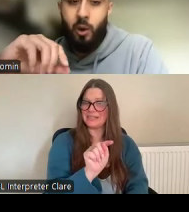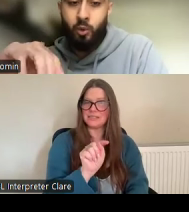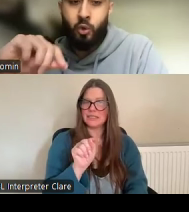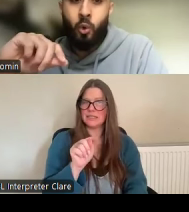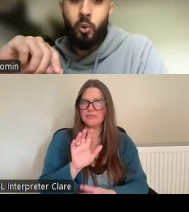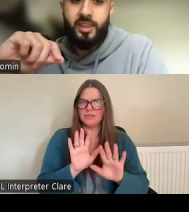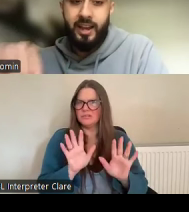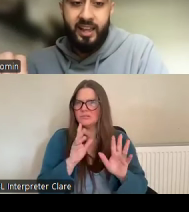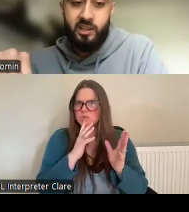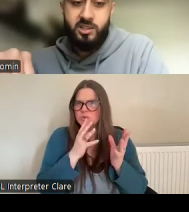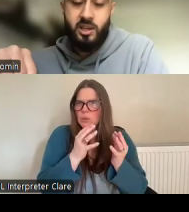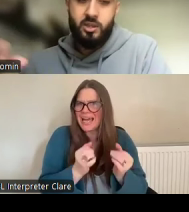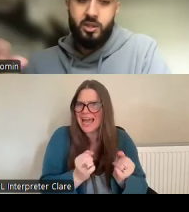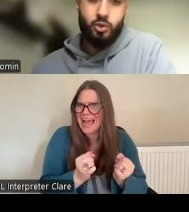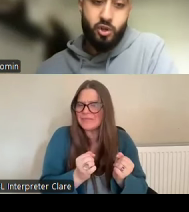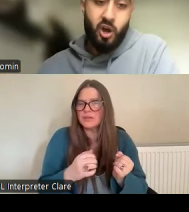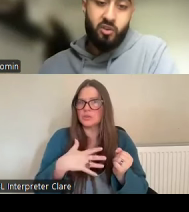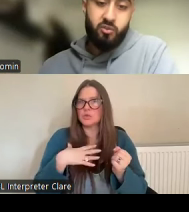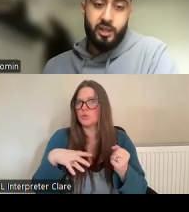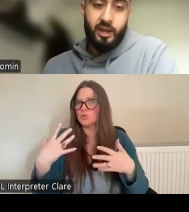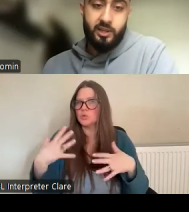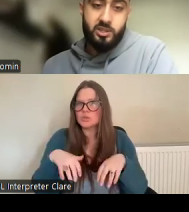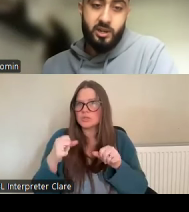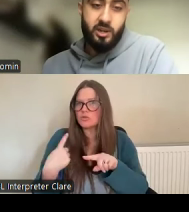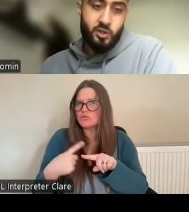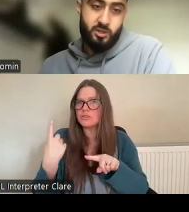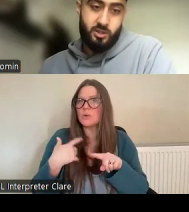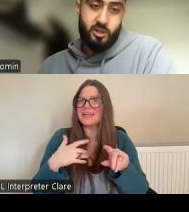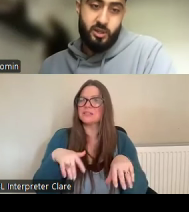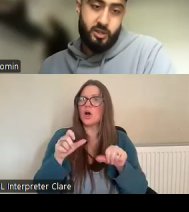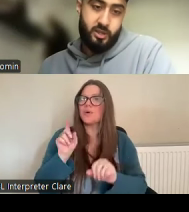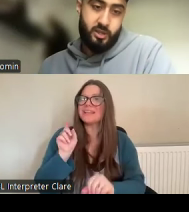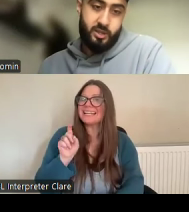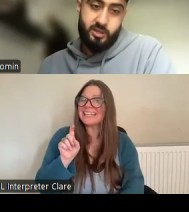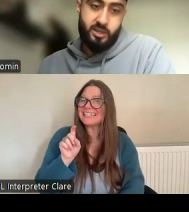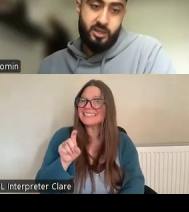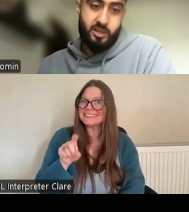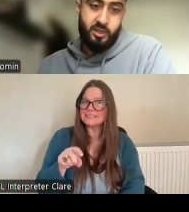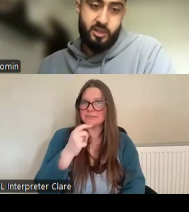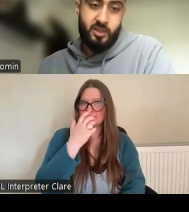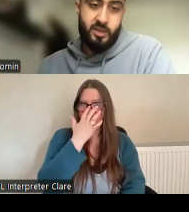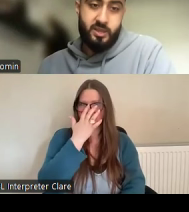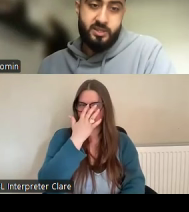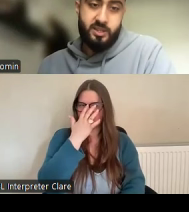I would go with clicks. Start off with clicks, and in this, I'll just be changing that now already.